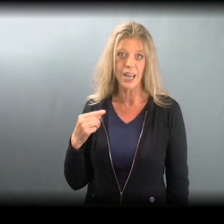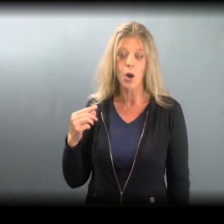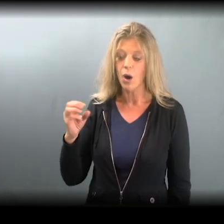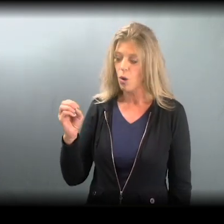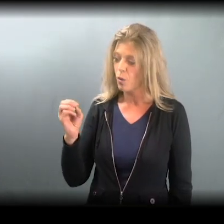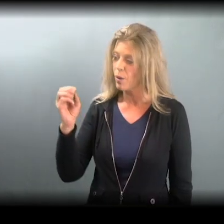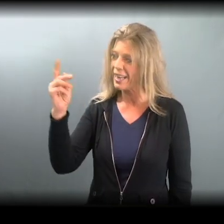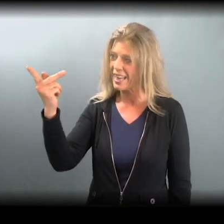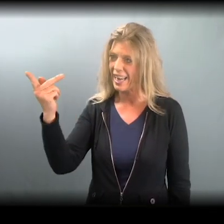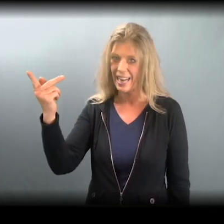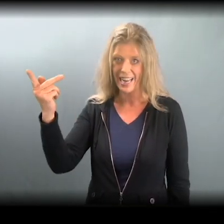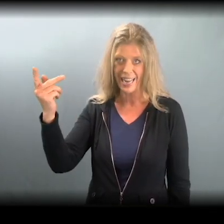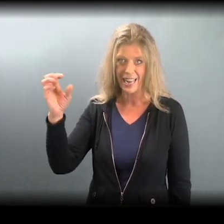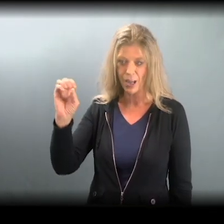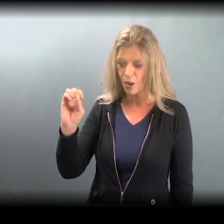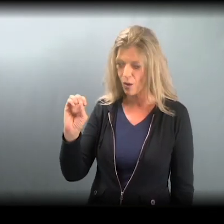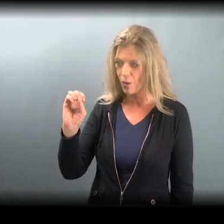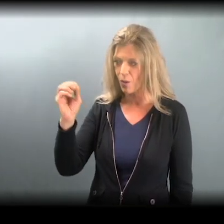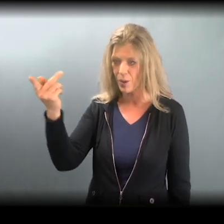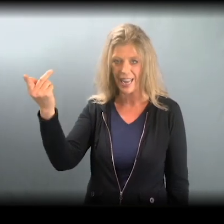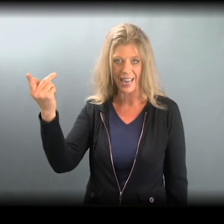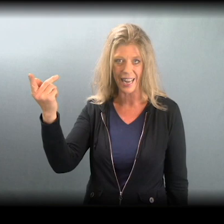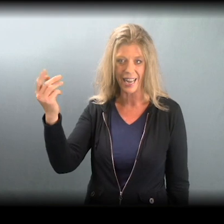OKAY